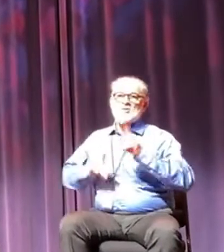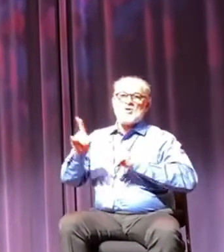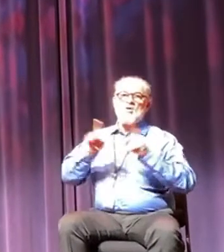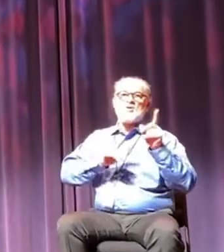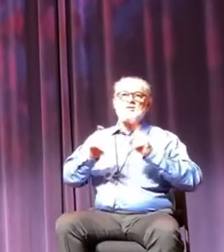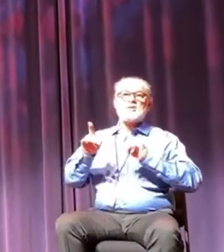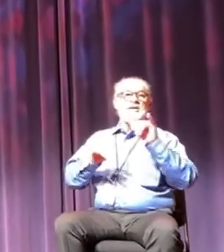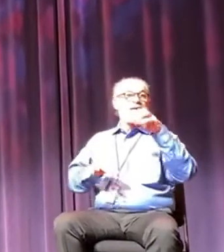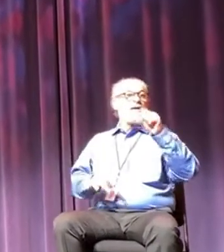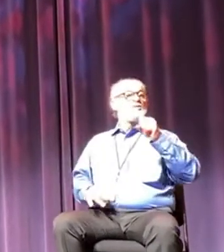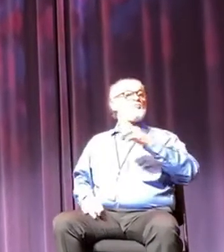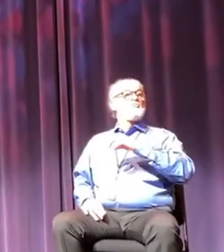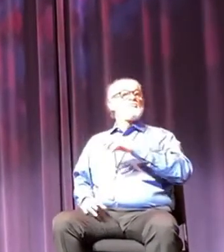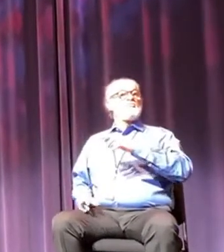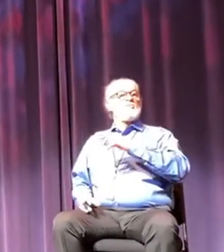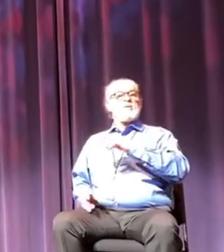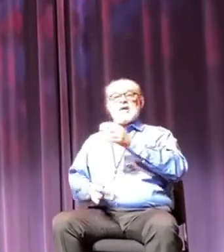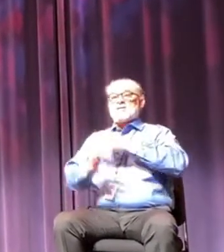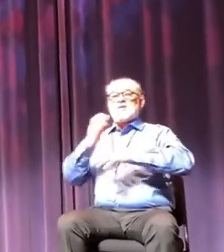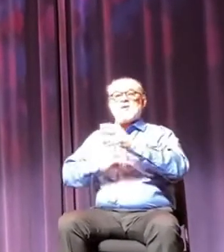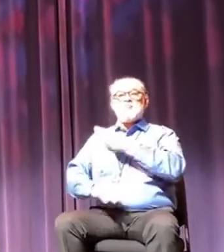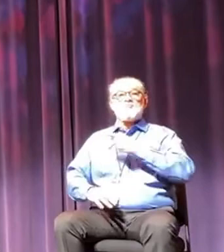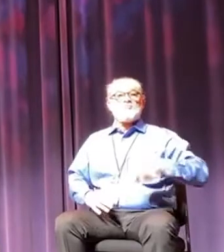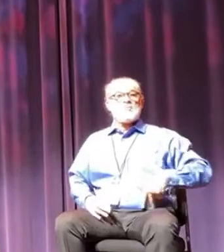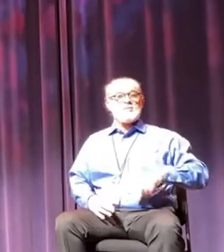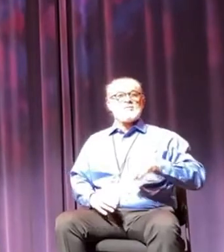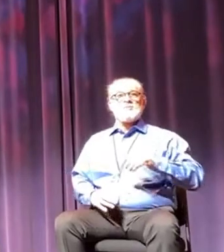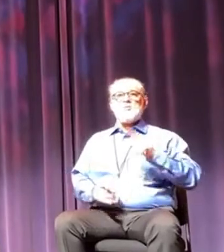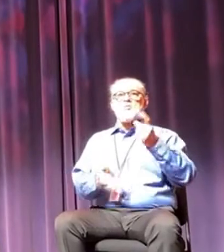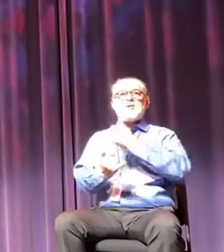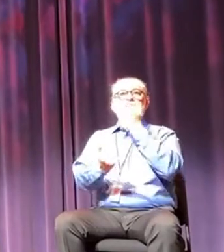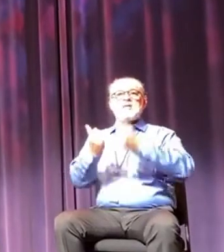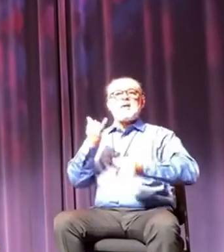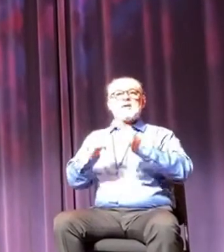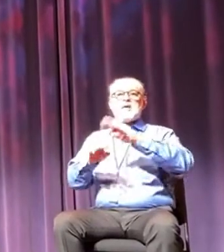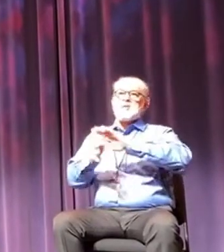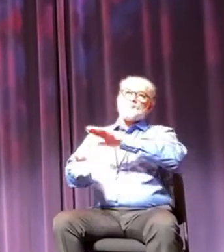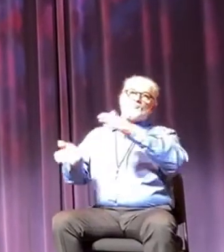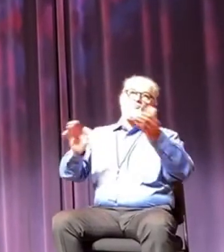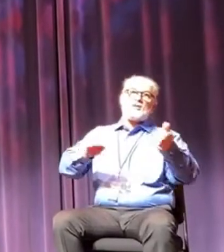Yes royal, instead a prince whose laugh juggernauts, rolls over in thunder clap.